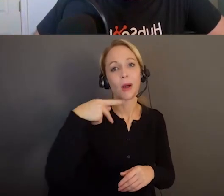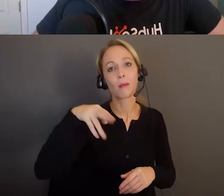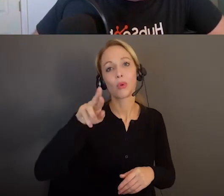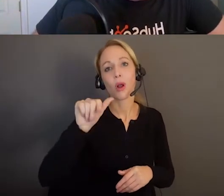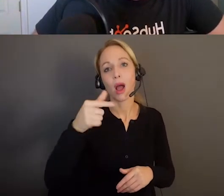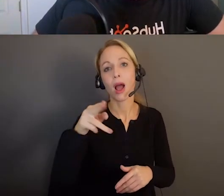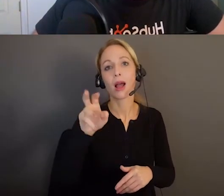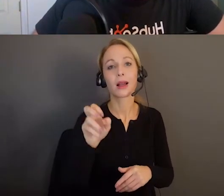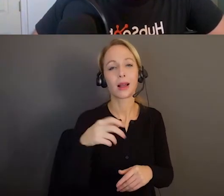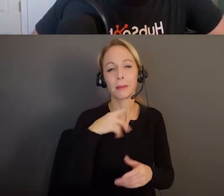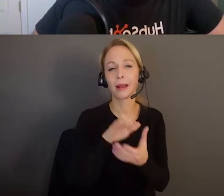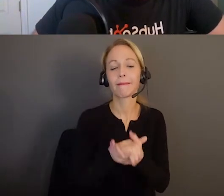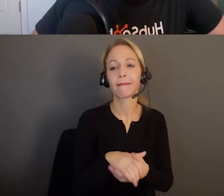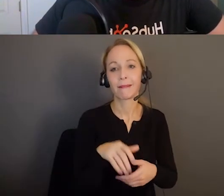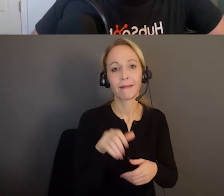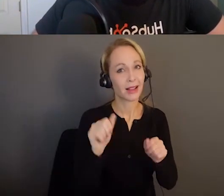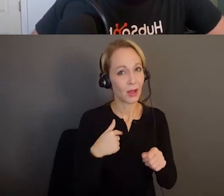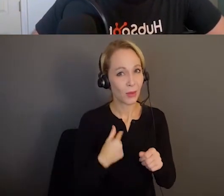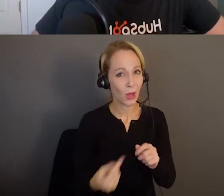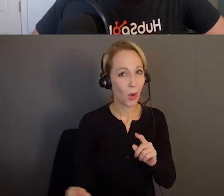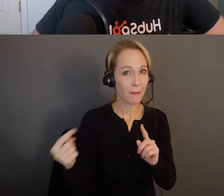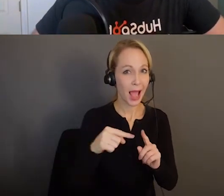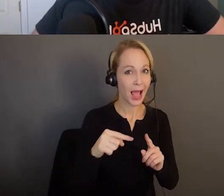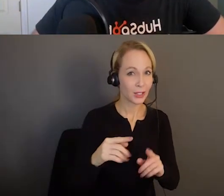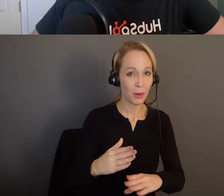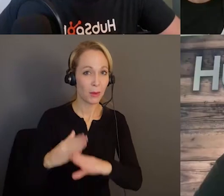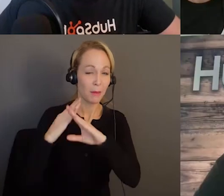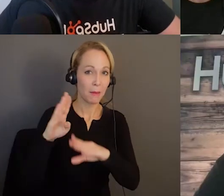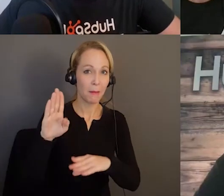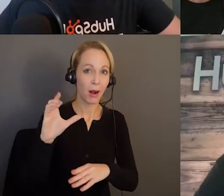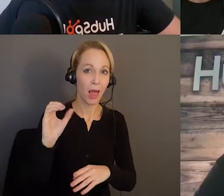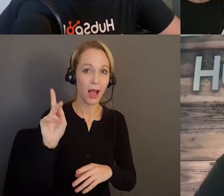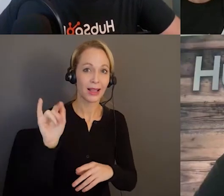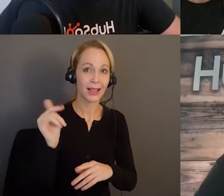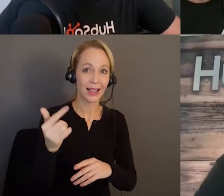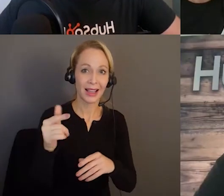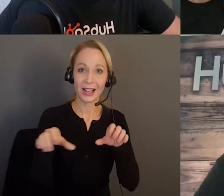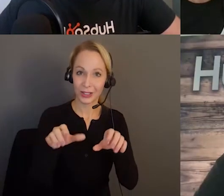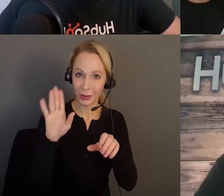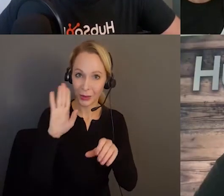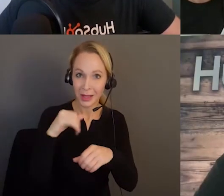CAN WE GO BACK TO BLOCKING ACTIONS TO MAKE IT MORE DYNAMIC FOR THE USER?